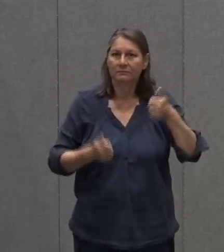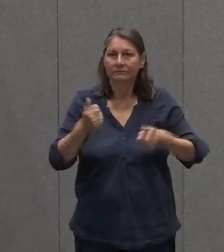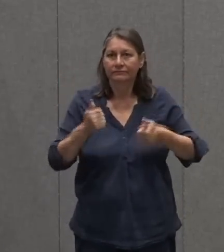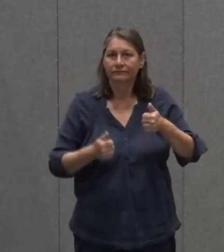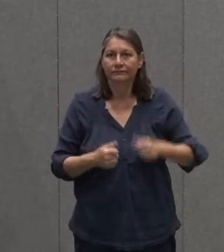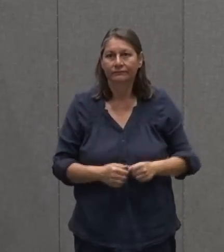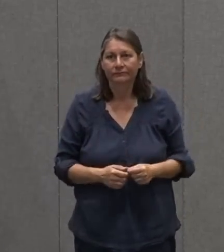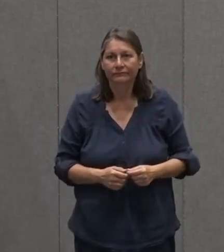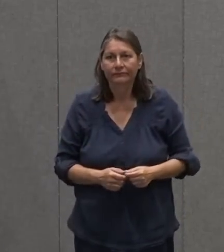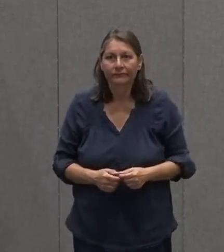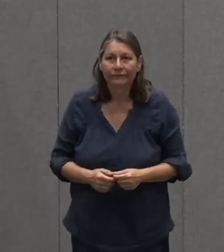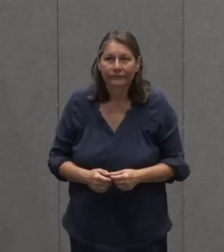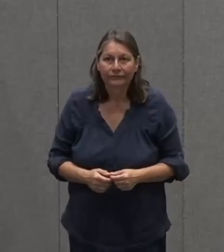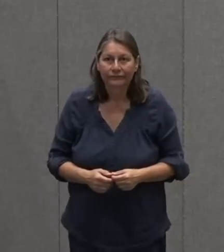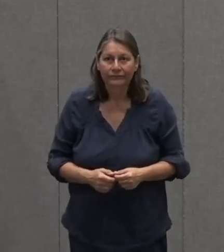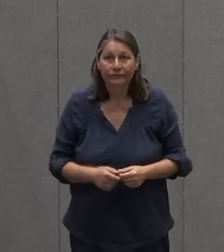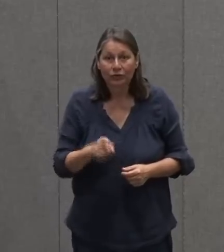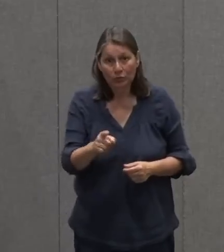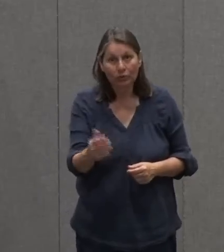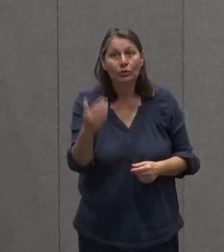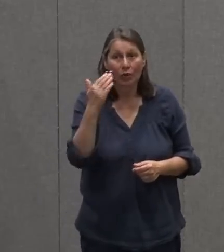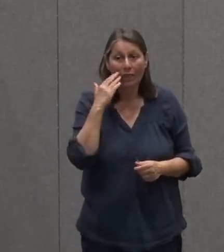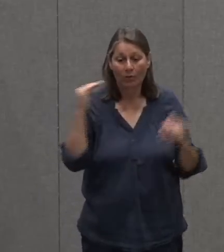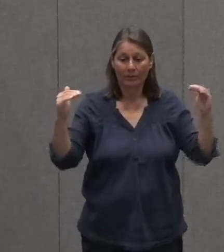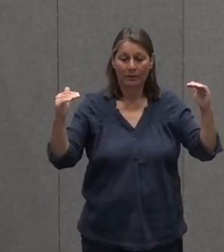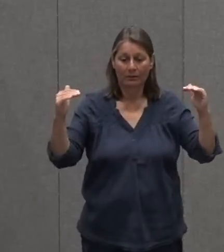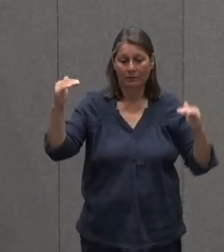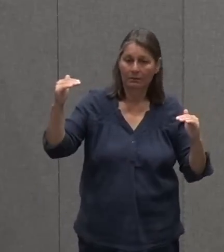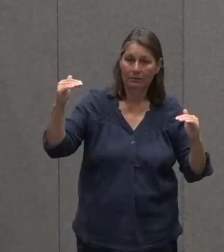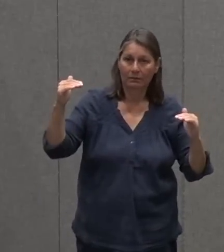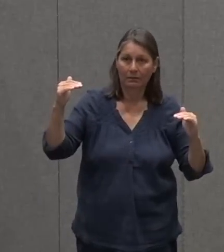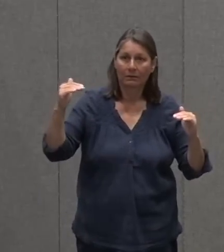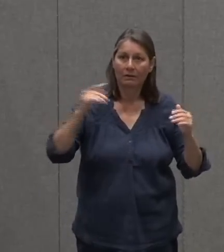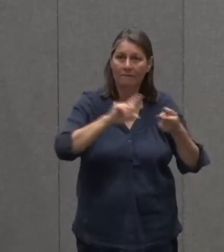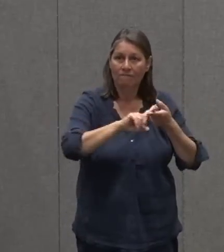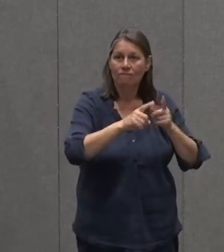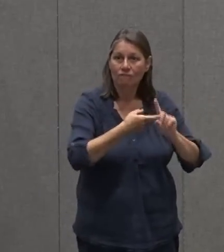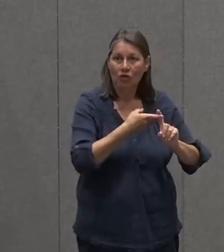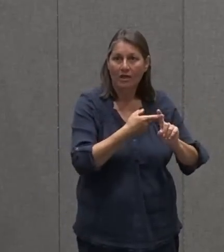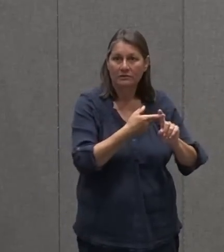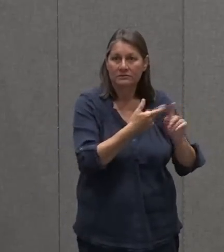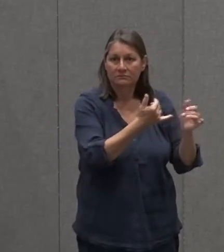Well, we know there's gonna be less friends that are playing board games